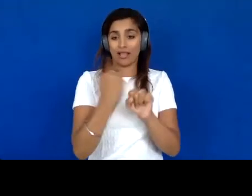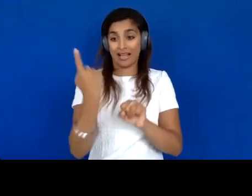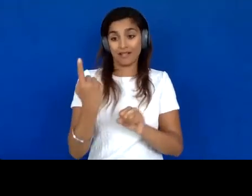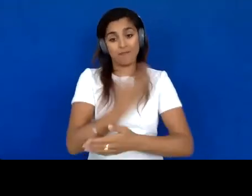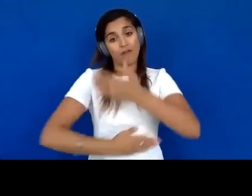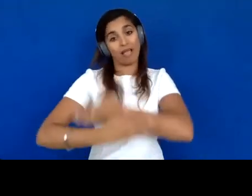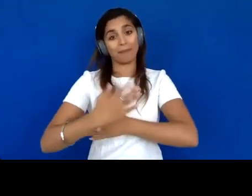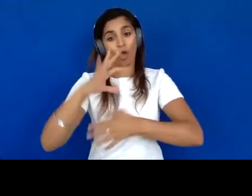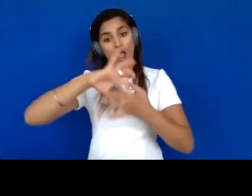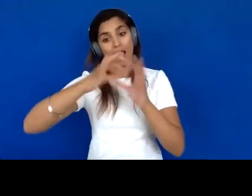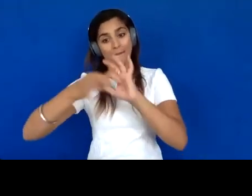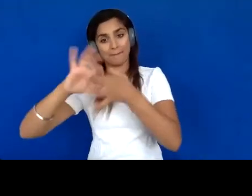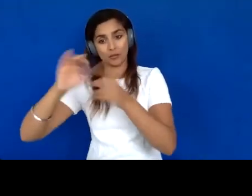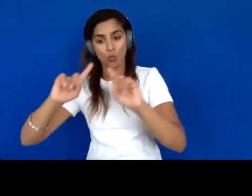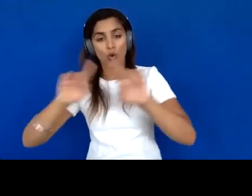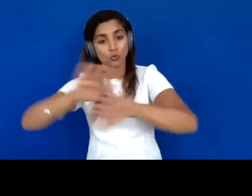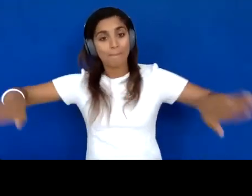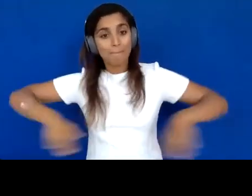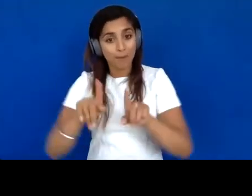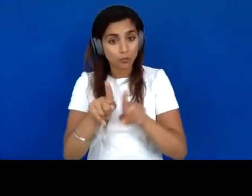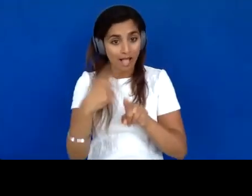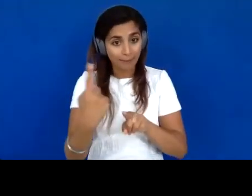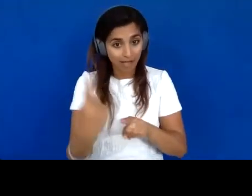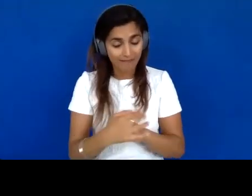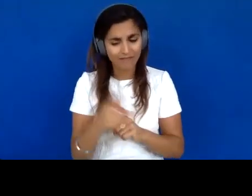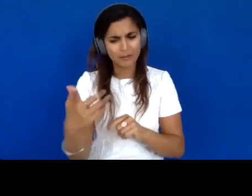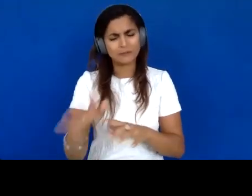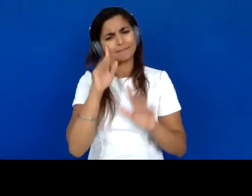Channel Four's London 2012 coverage it seeks to explain the different